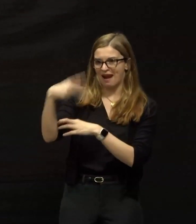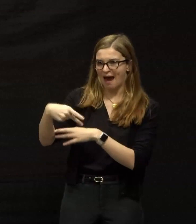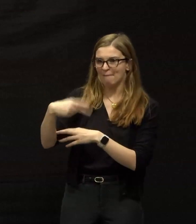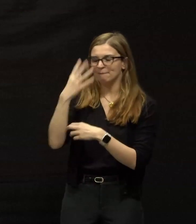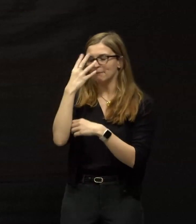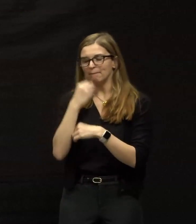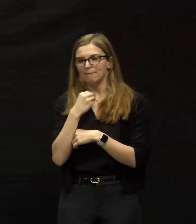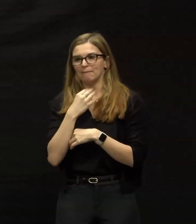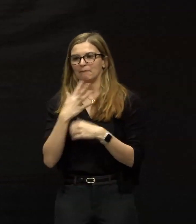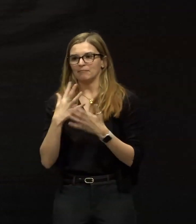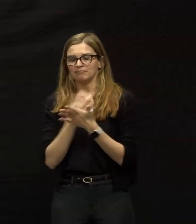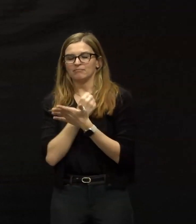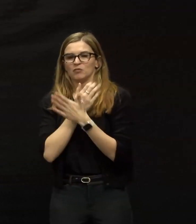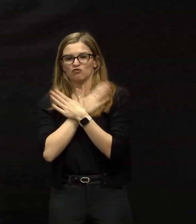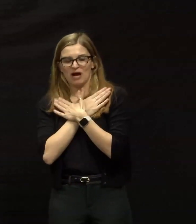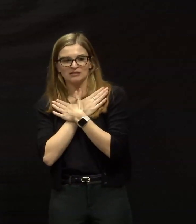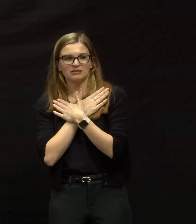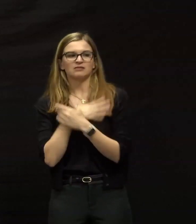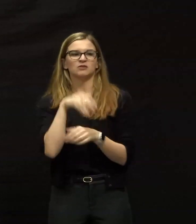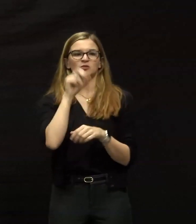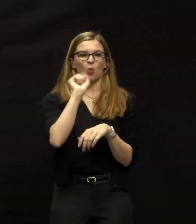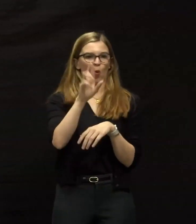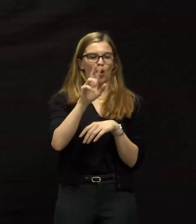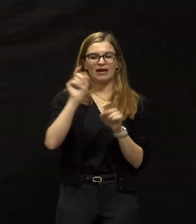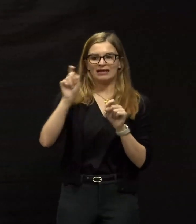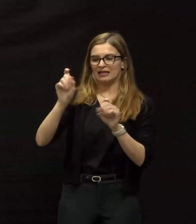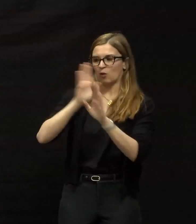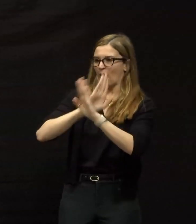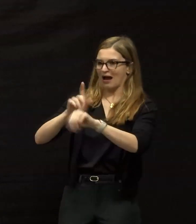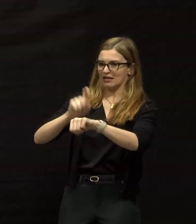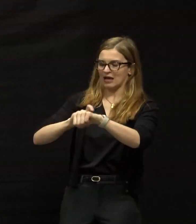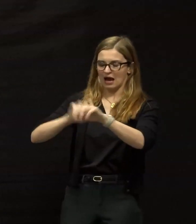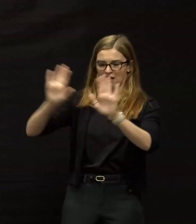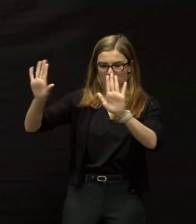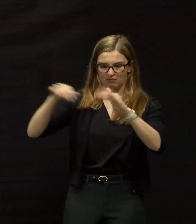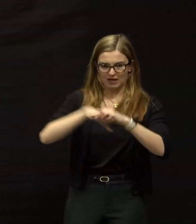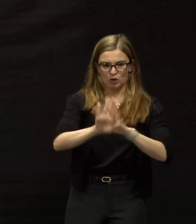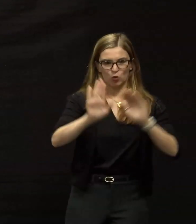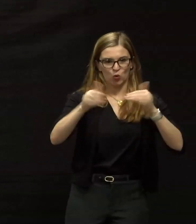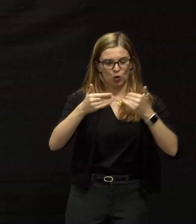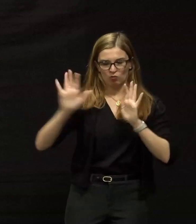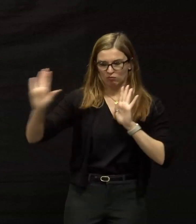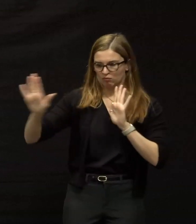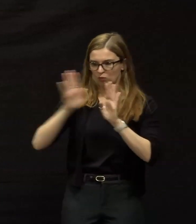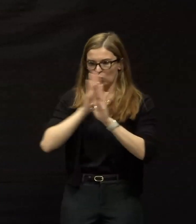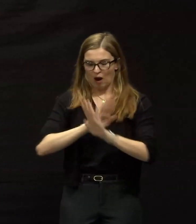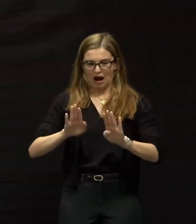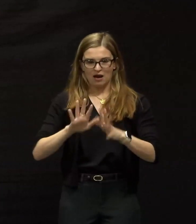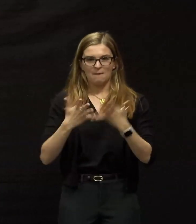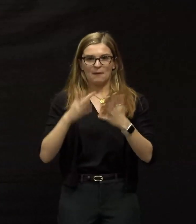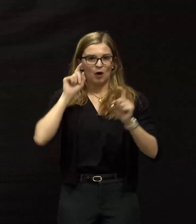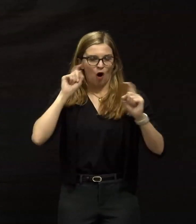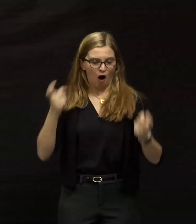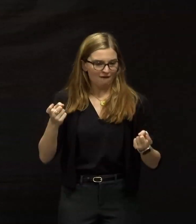They get home, they need to take a nap, they're worn out, they need to rest, they need some quiet time to be in their room alone